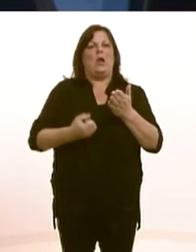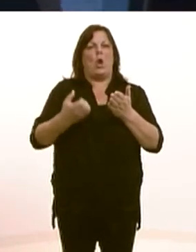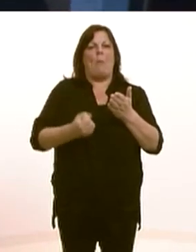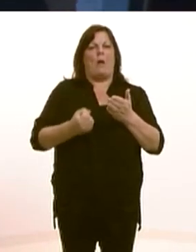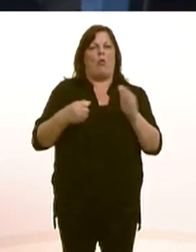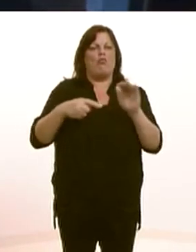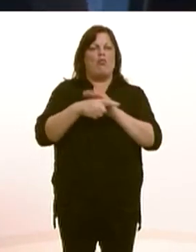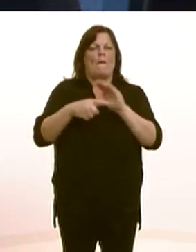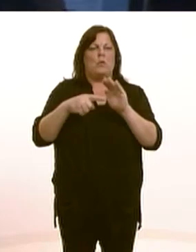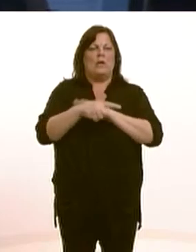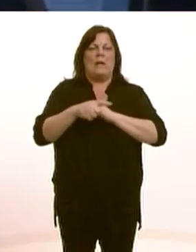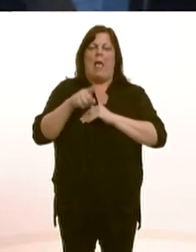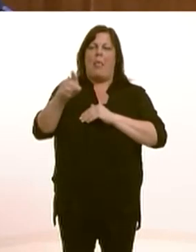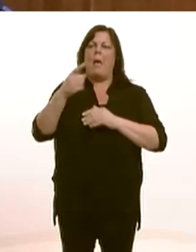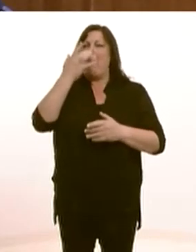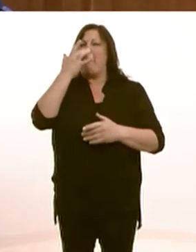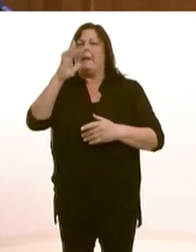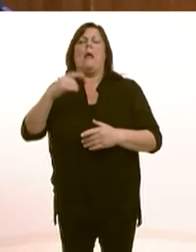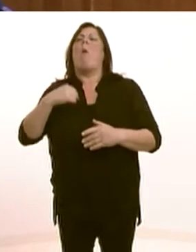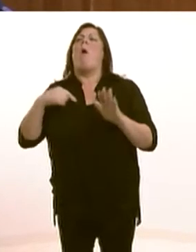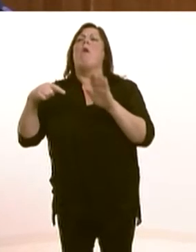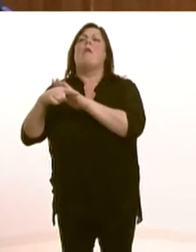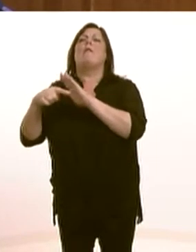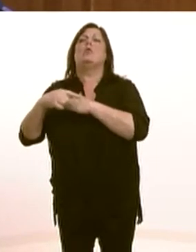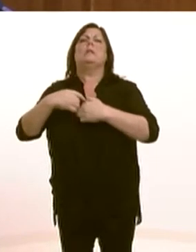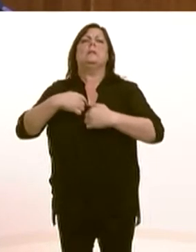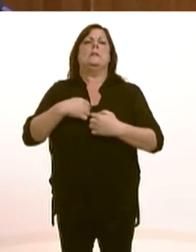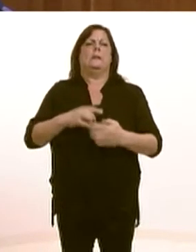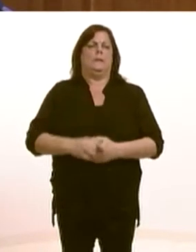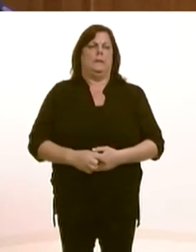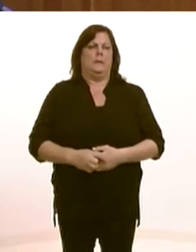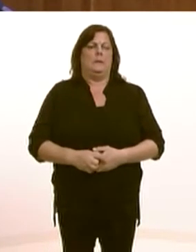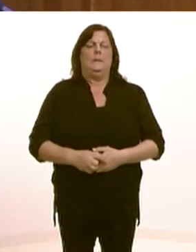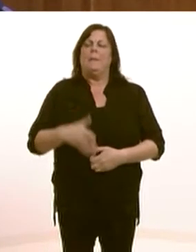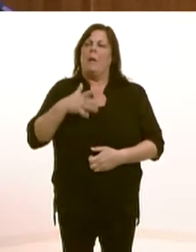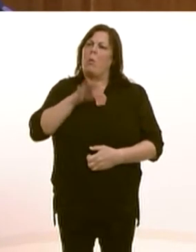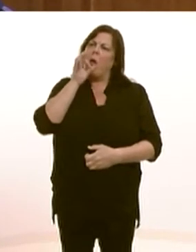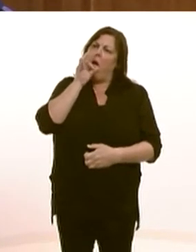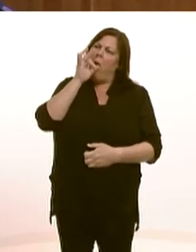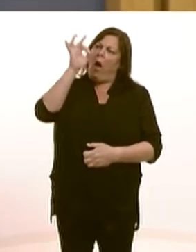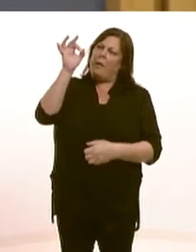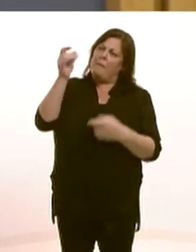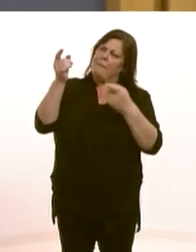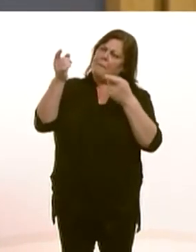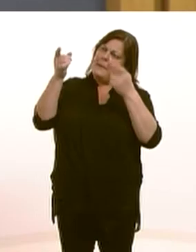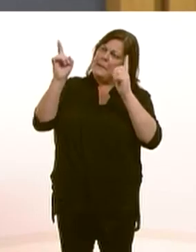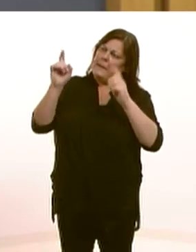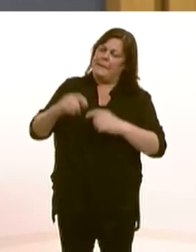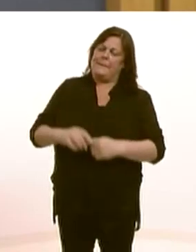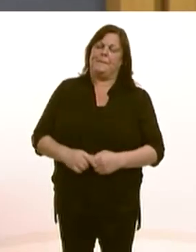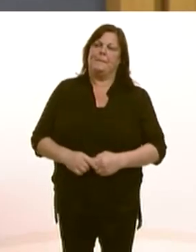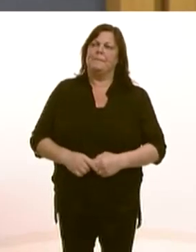[Interruption.] This will be about refugees. What I would like to ask the First Minister is what measures the Welsh Government can